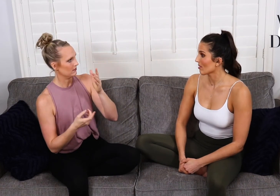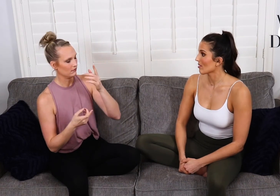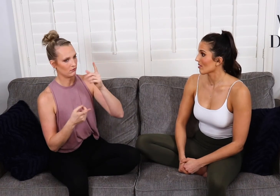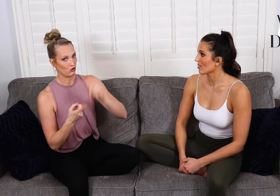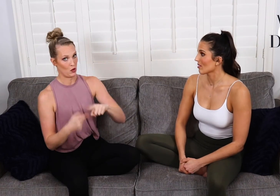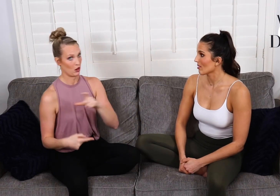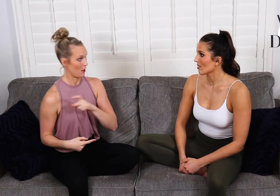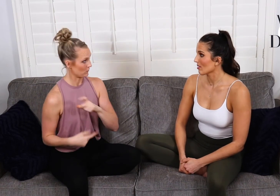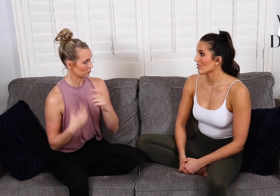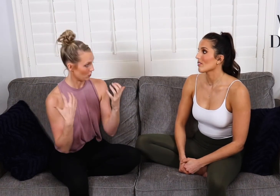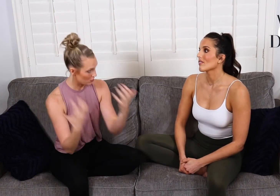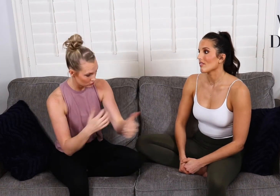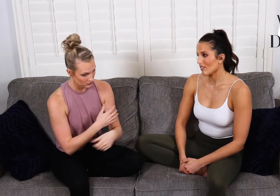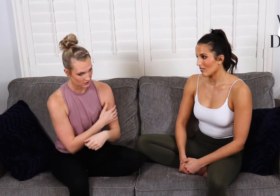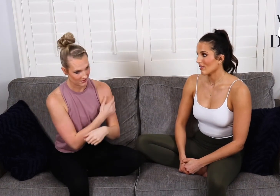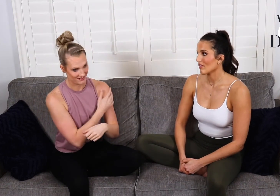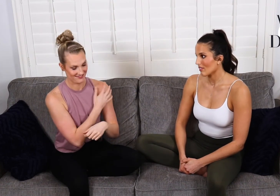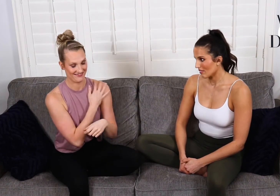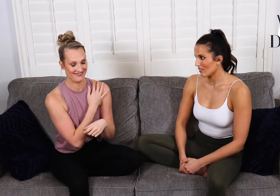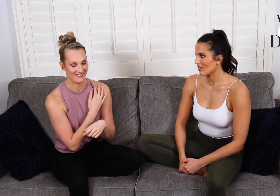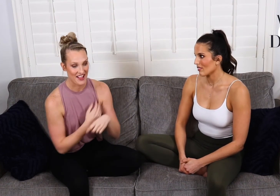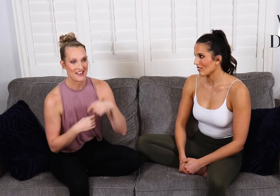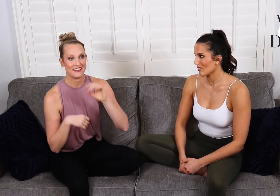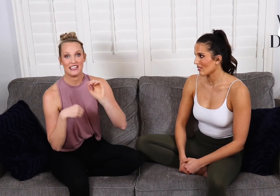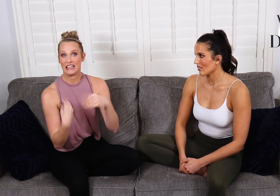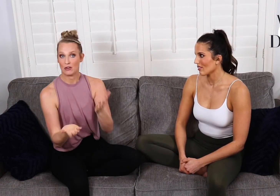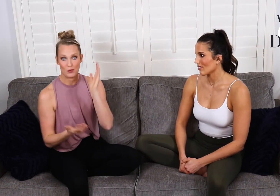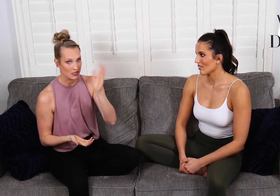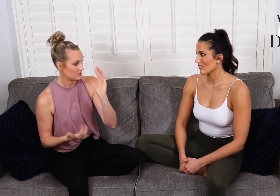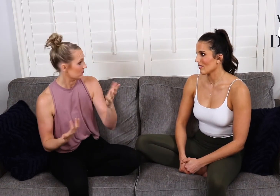to a law-enforcement audience, I gave my presentation.